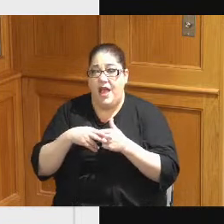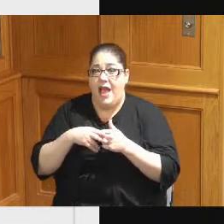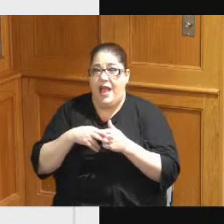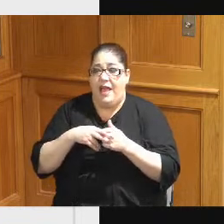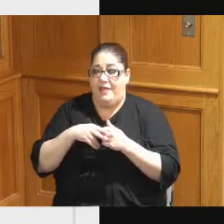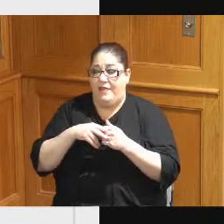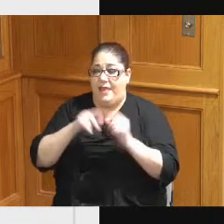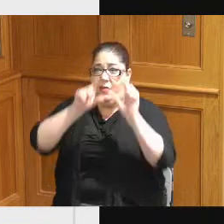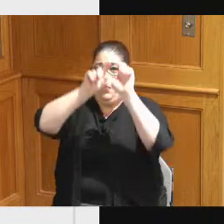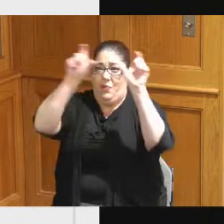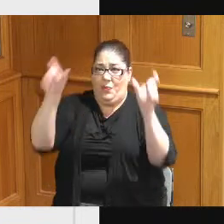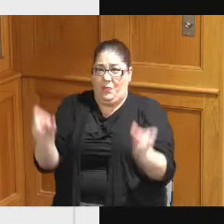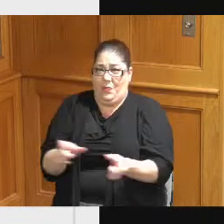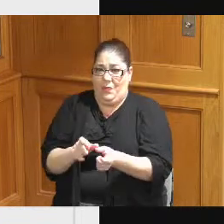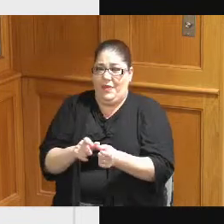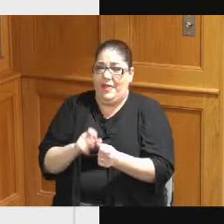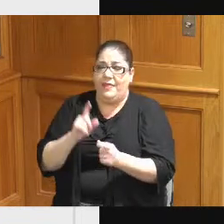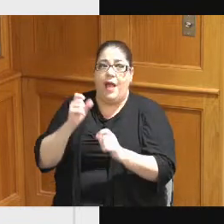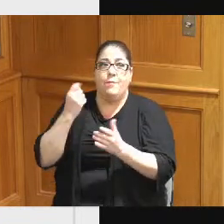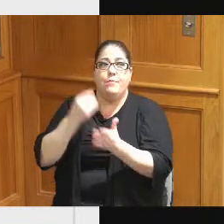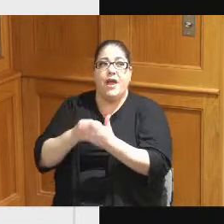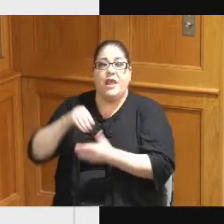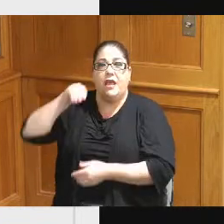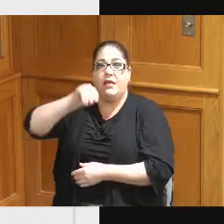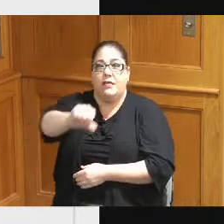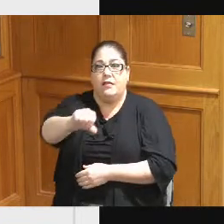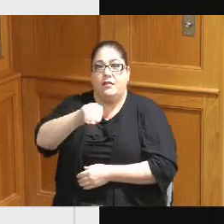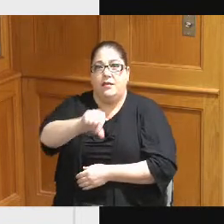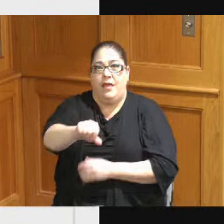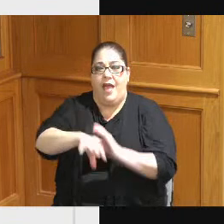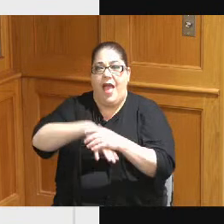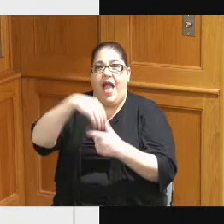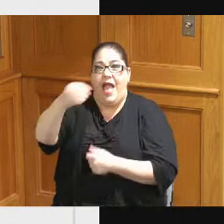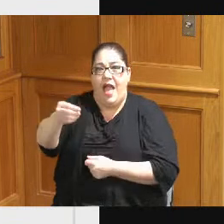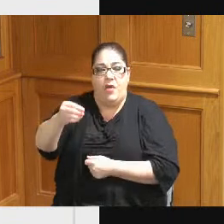is an important part to understand as well ninety percent of the money goes right back